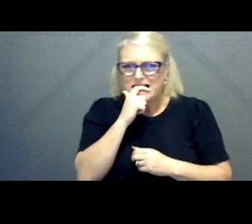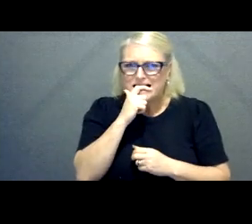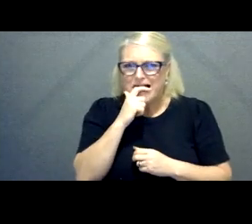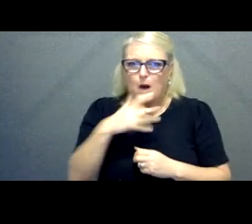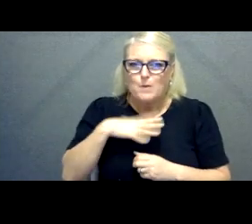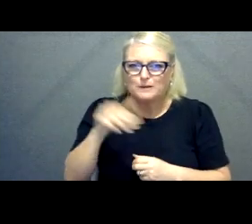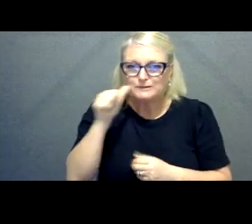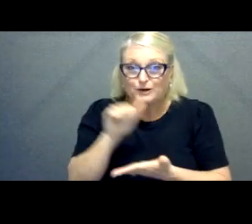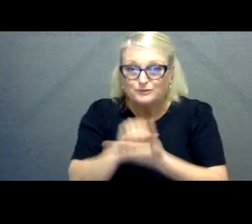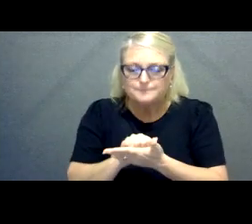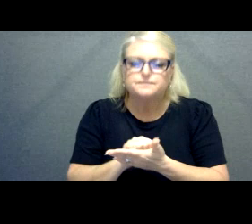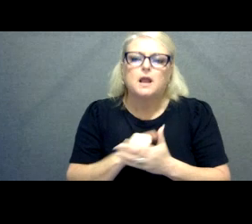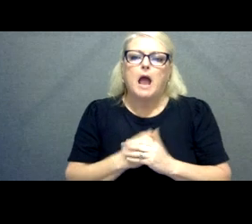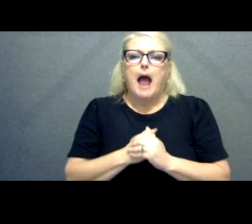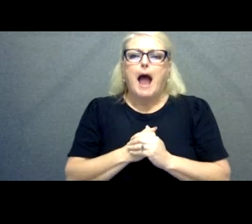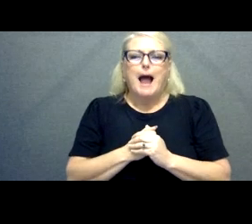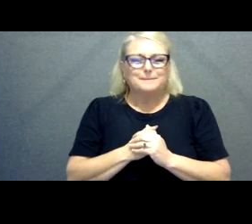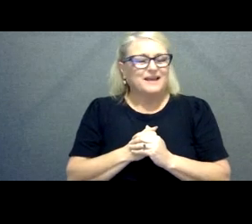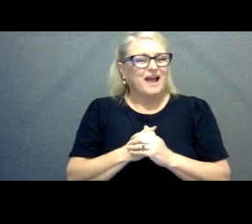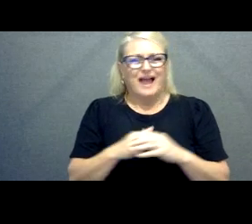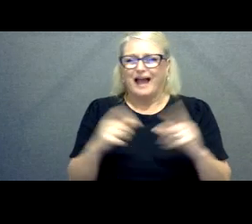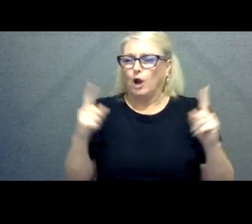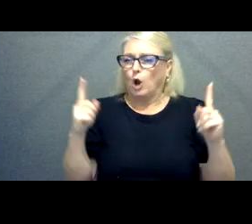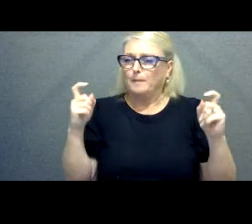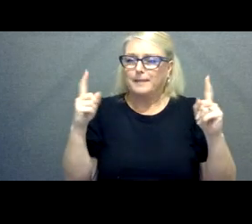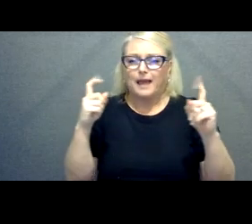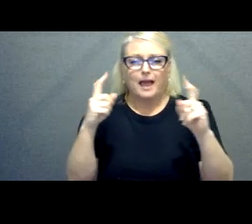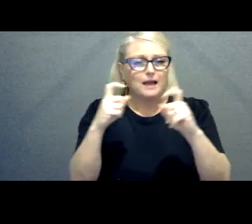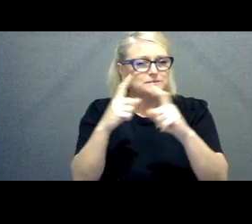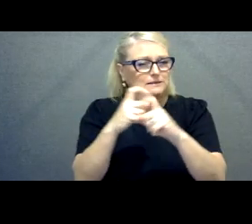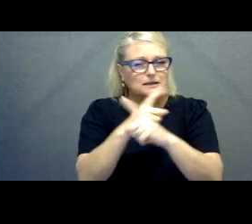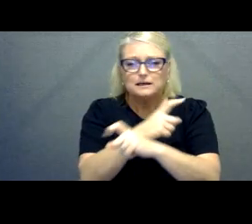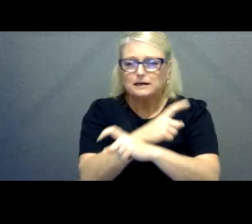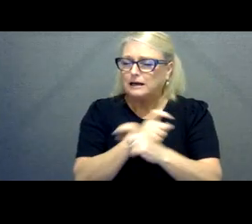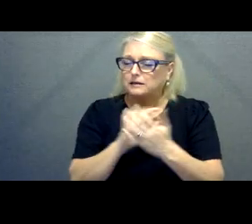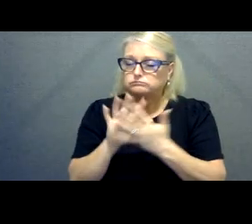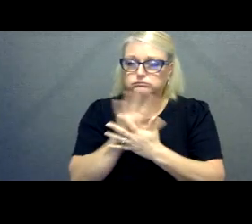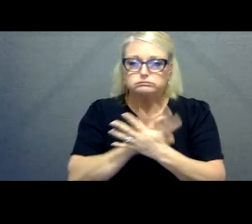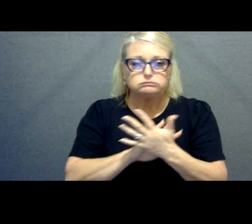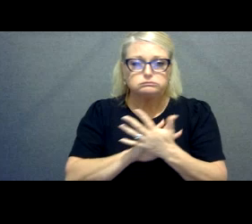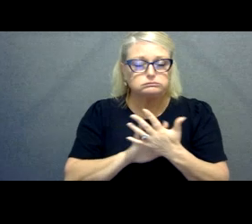isn't it about what we fund when we fund we've got a very comprehensive grants manual that's